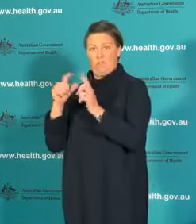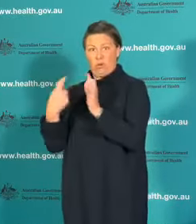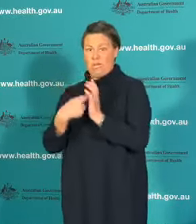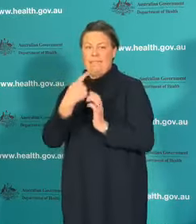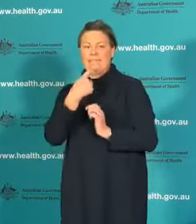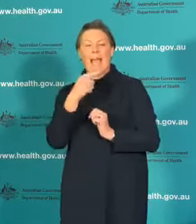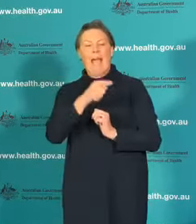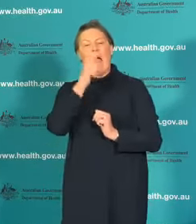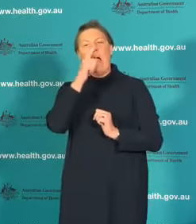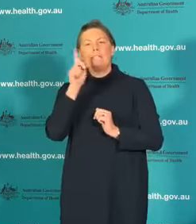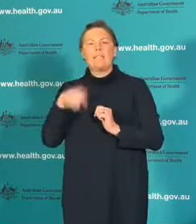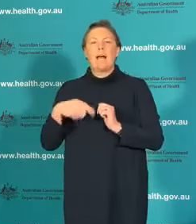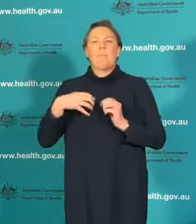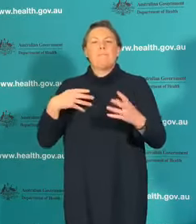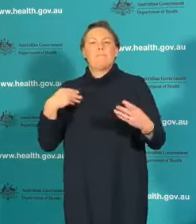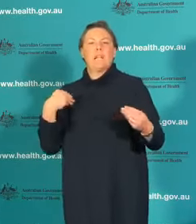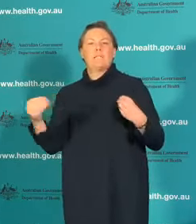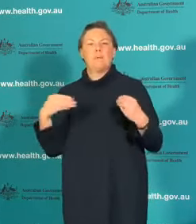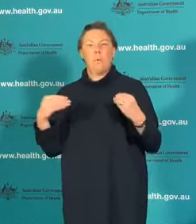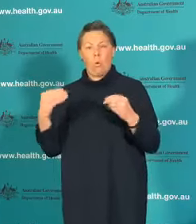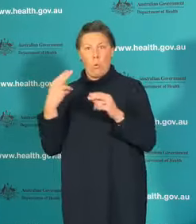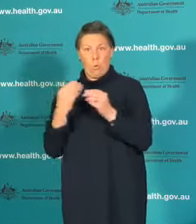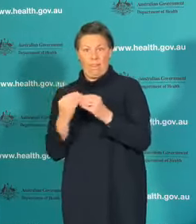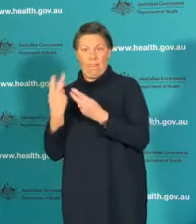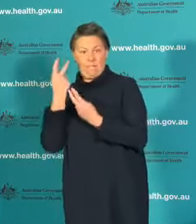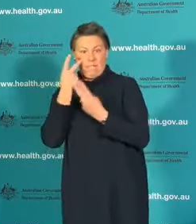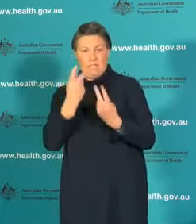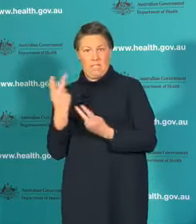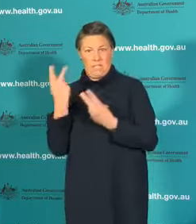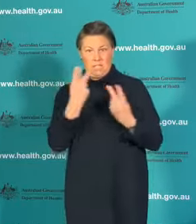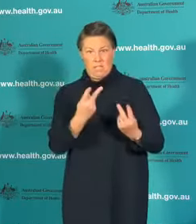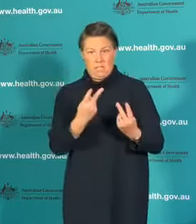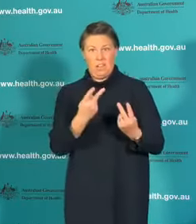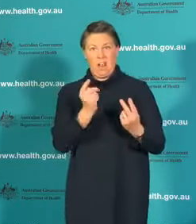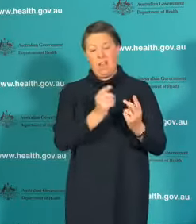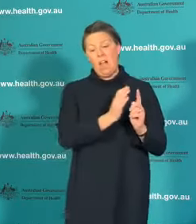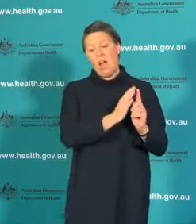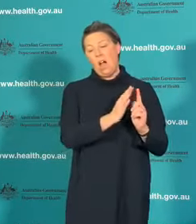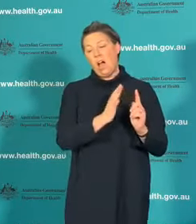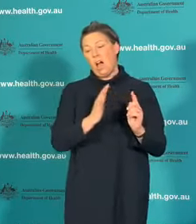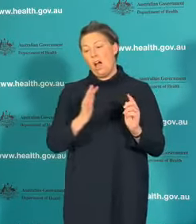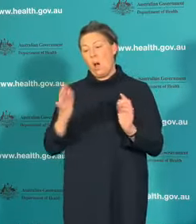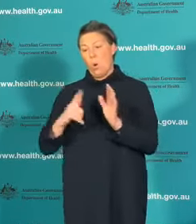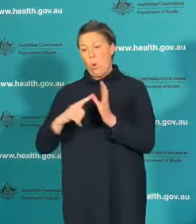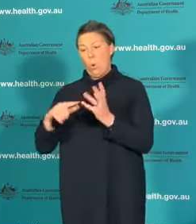to update advice to the sector despite the skyrocketing number of cases that were sort of booming in Victoria at that point?